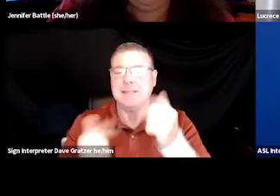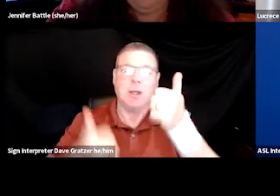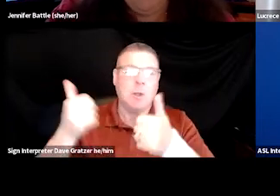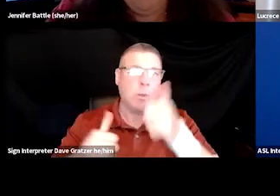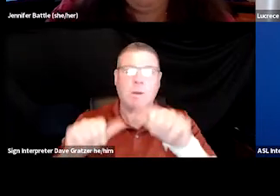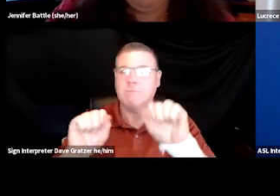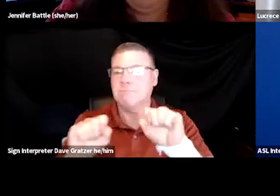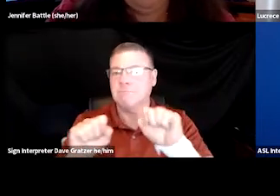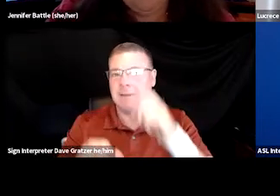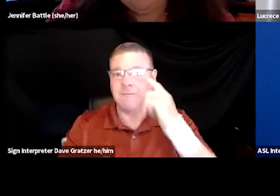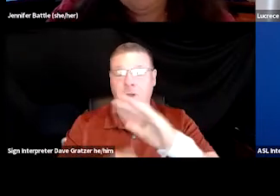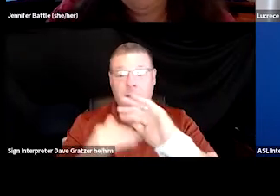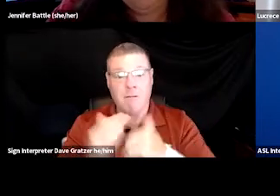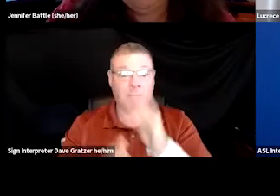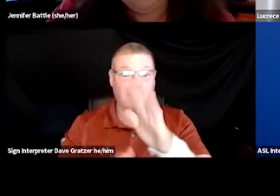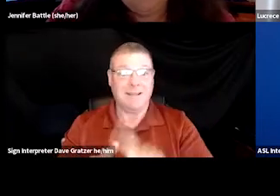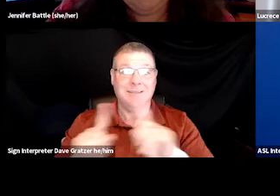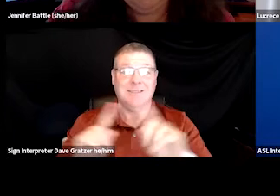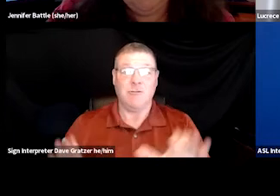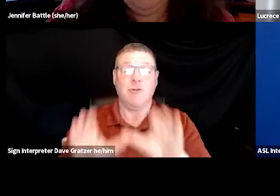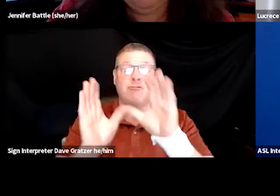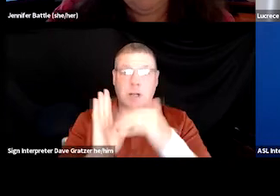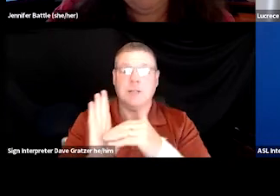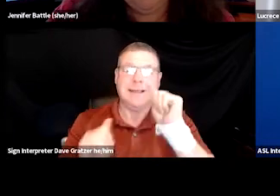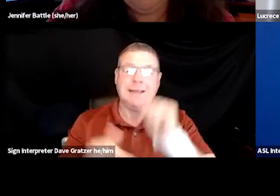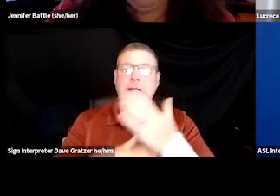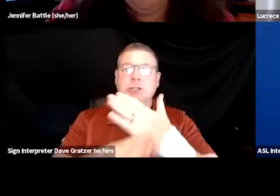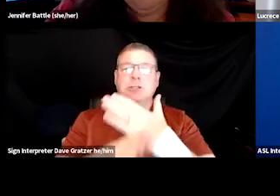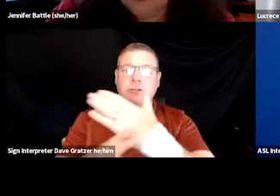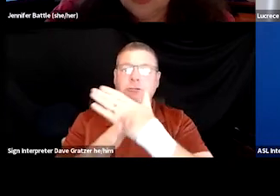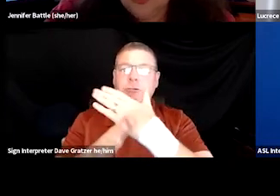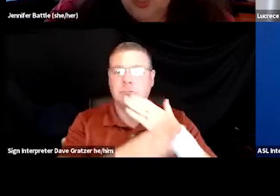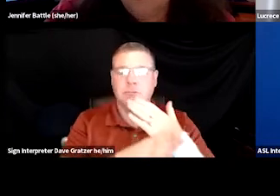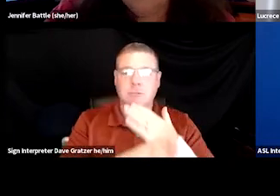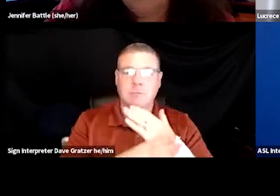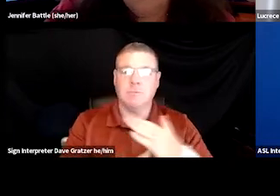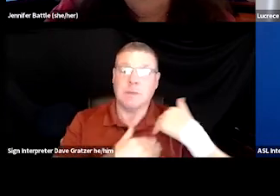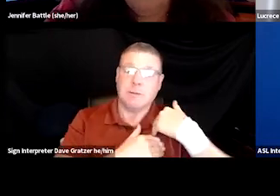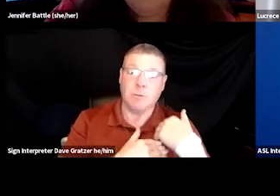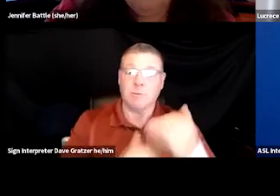for how your different crisis centers in your state can share this, share the load.